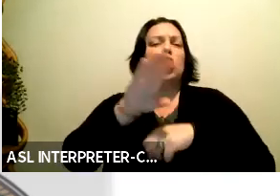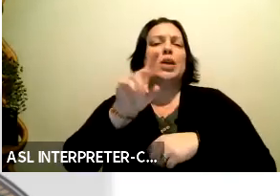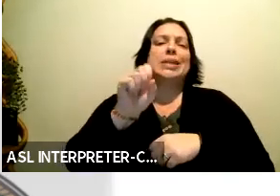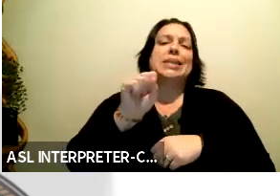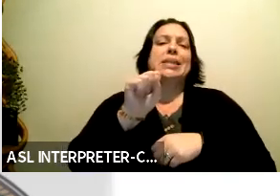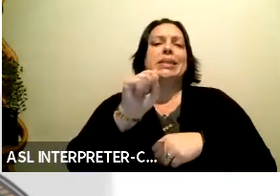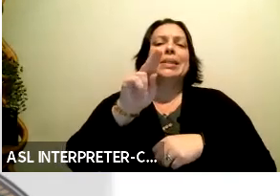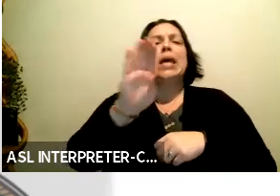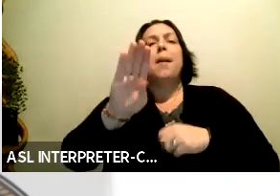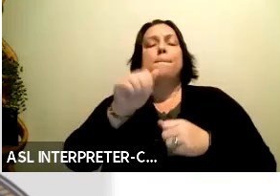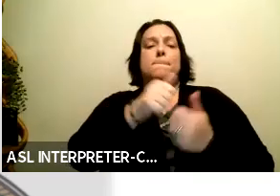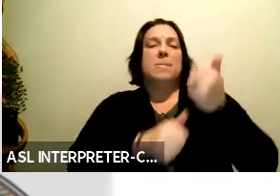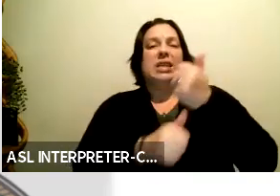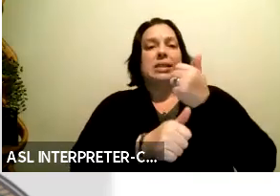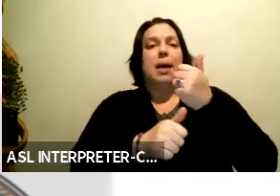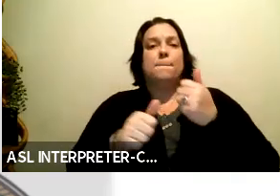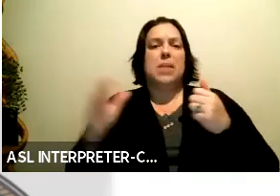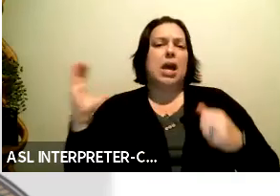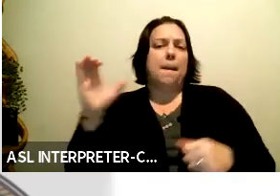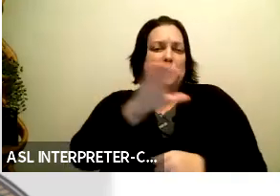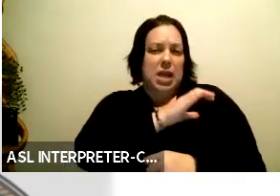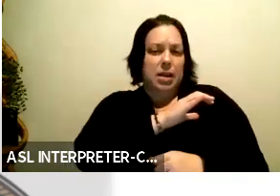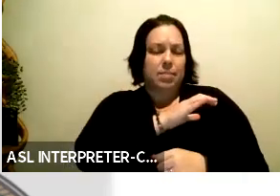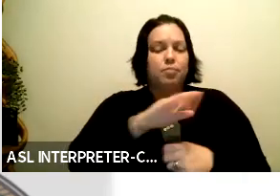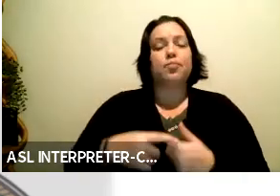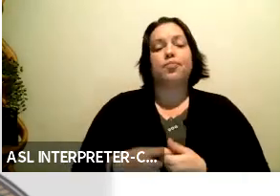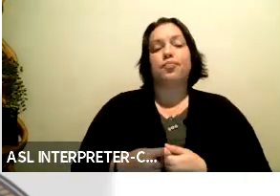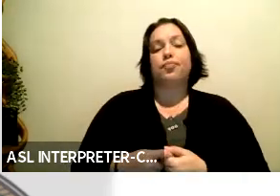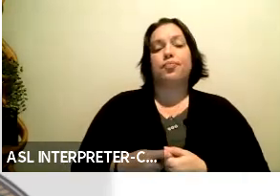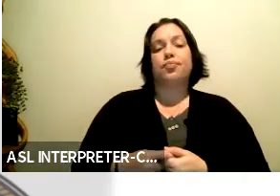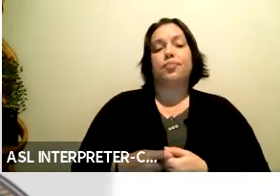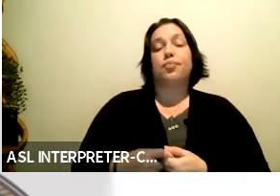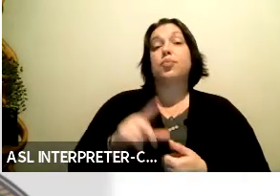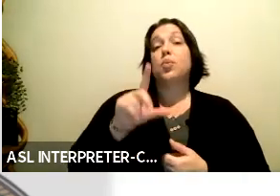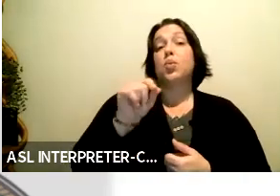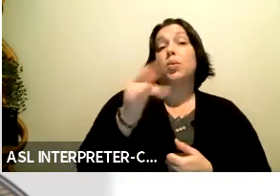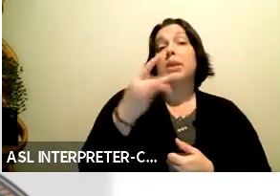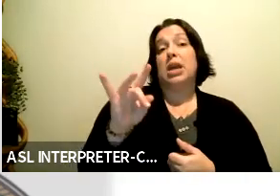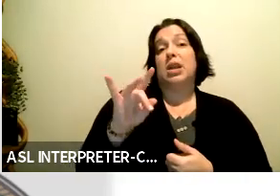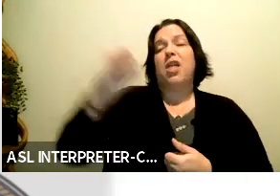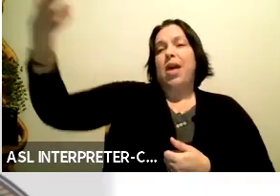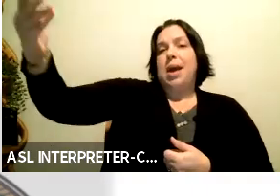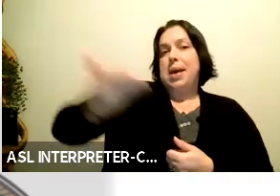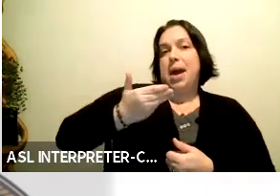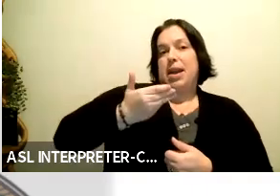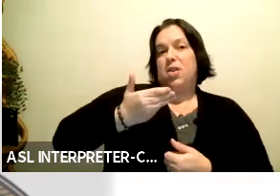then in late November of 2018 they hired the access and functional needs coordinator. And